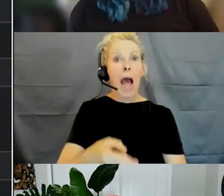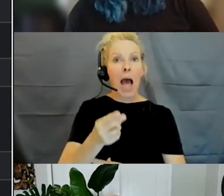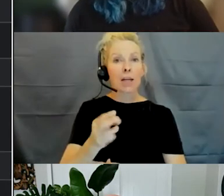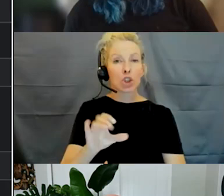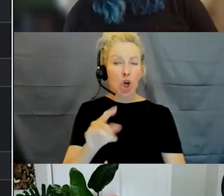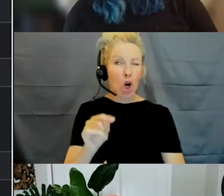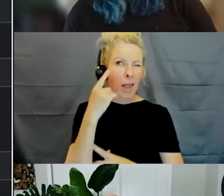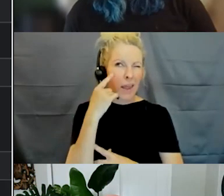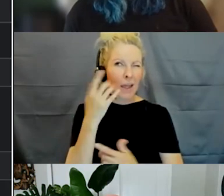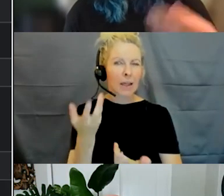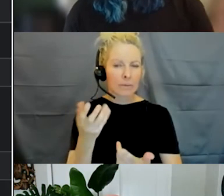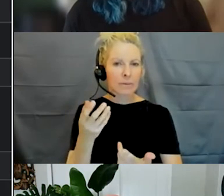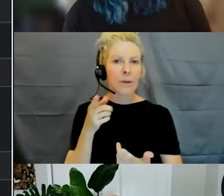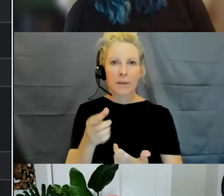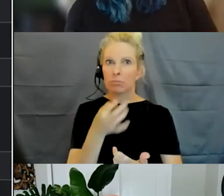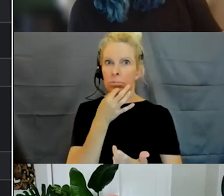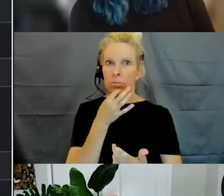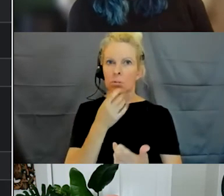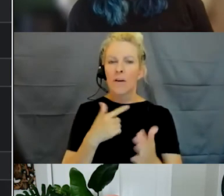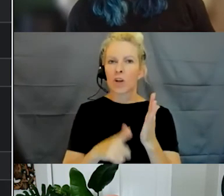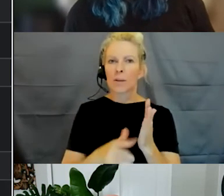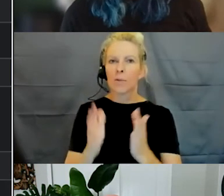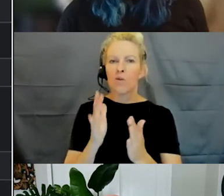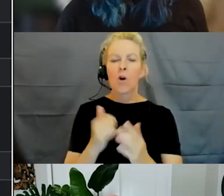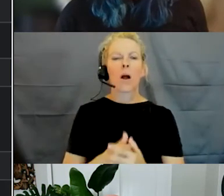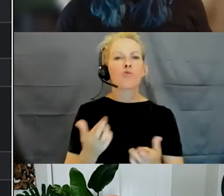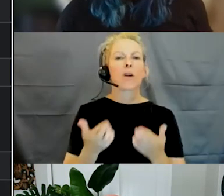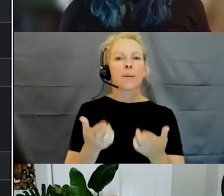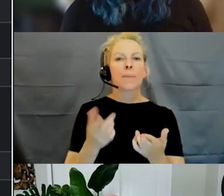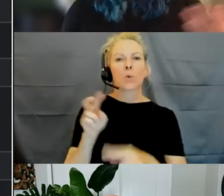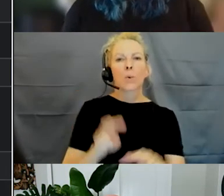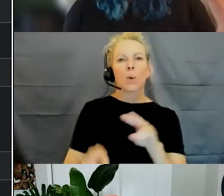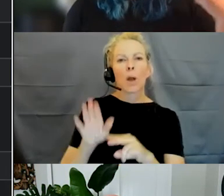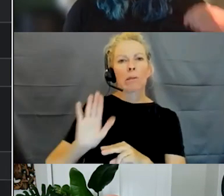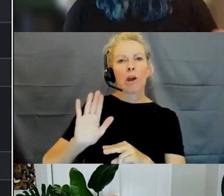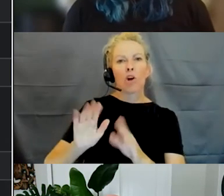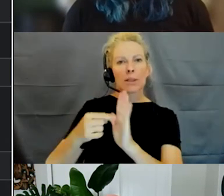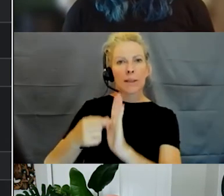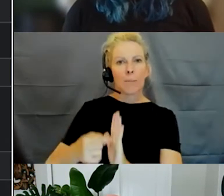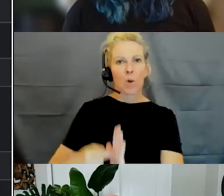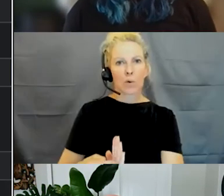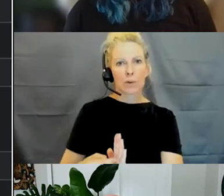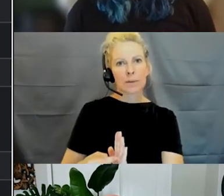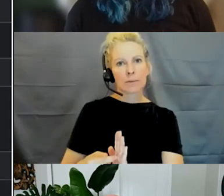I have checked in the past. Might take a look at their examples and see kind of what their tricks